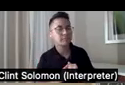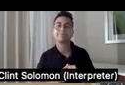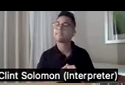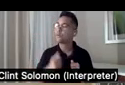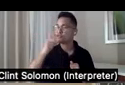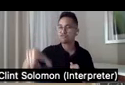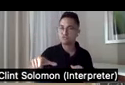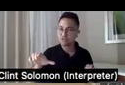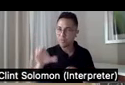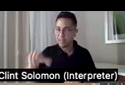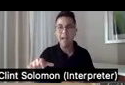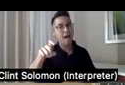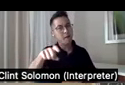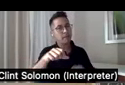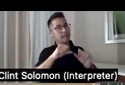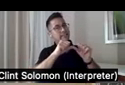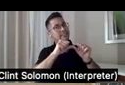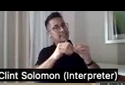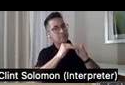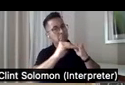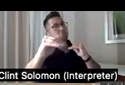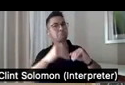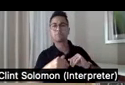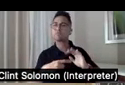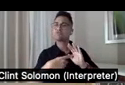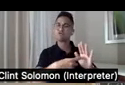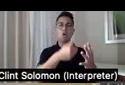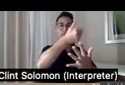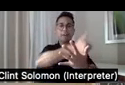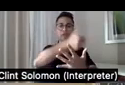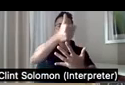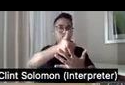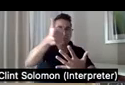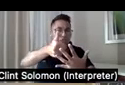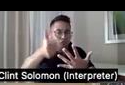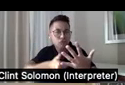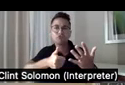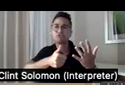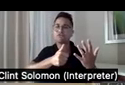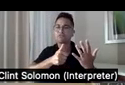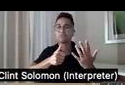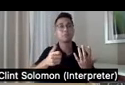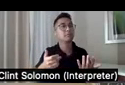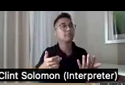we need to be consistent and present each option each of their selections we could say for an equal